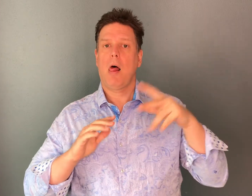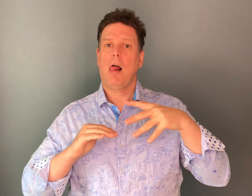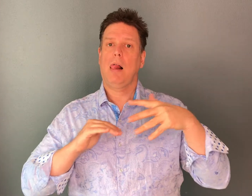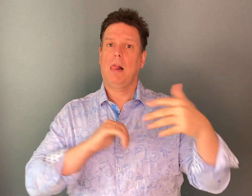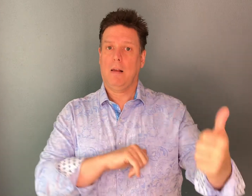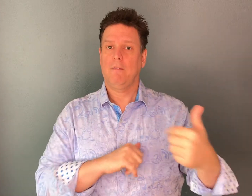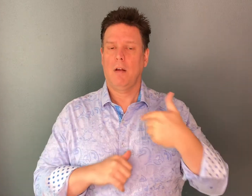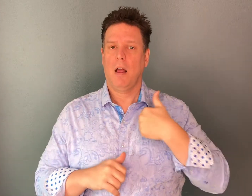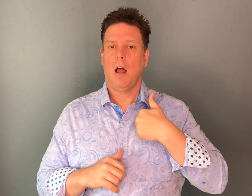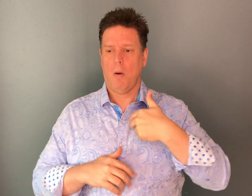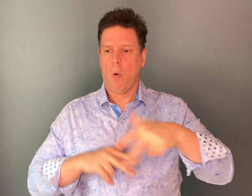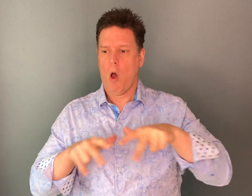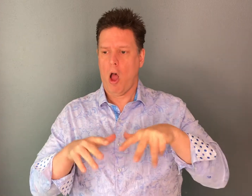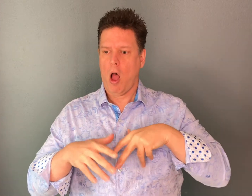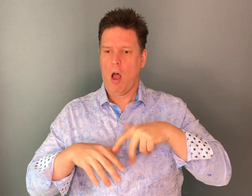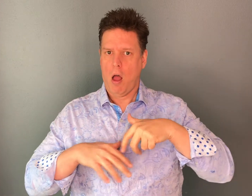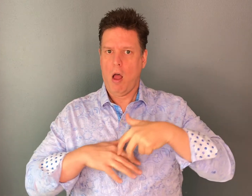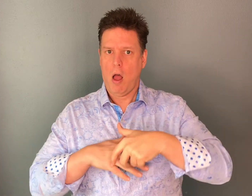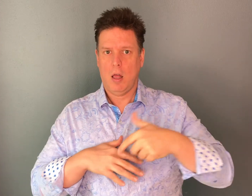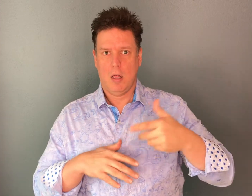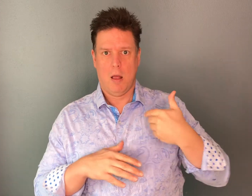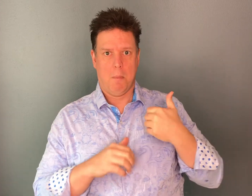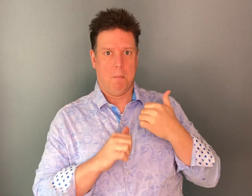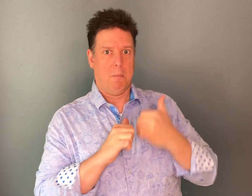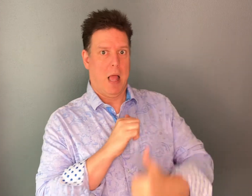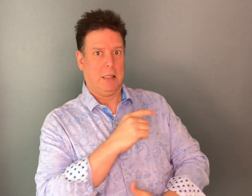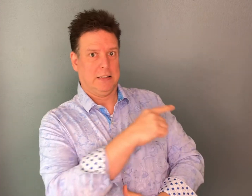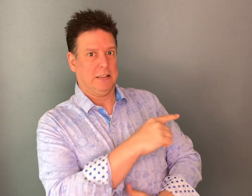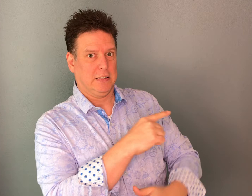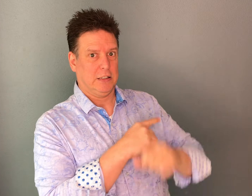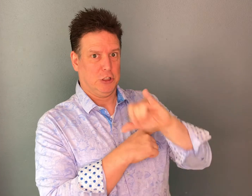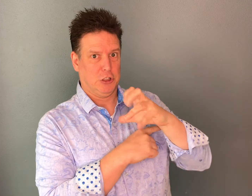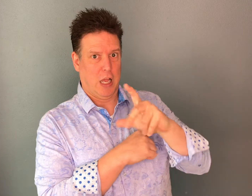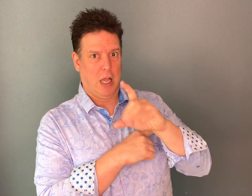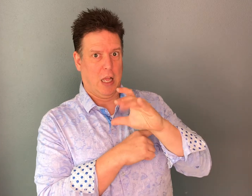inspirational and as we were leaving, I was walking off the stage and I'm passing